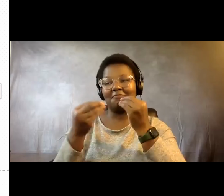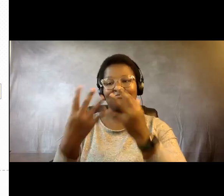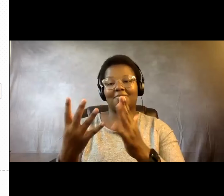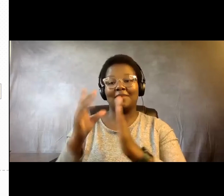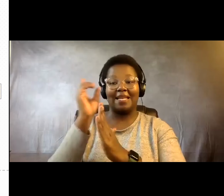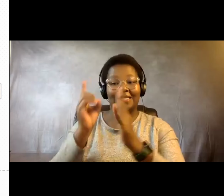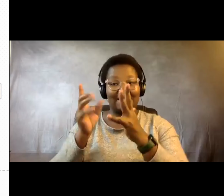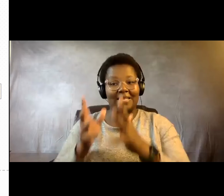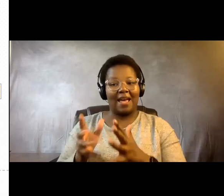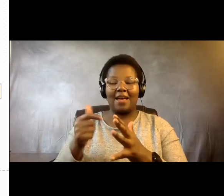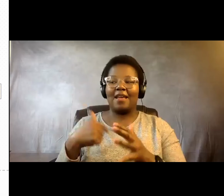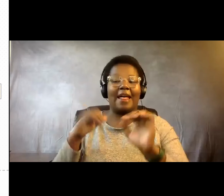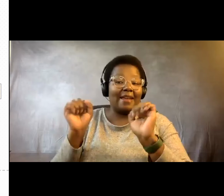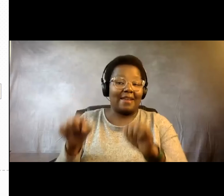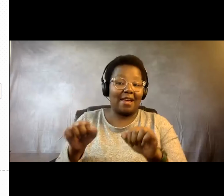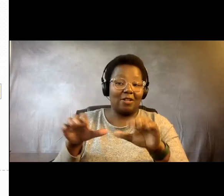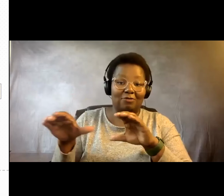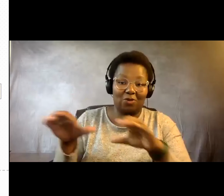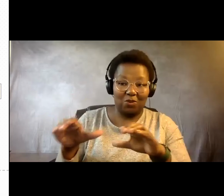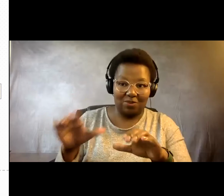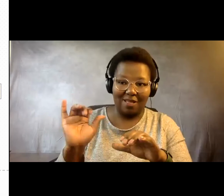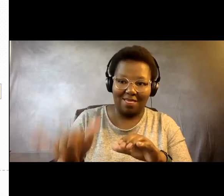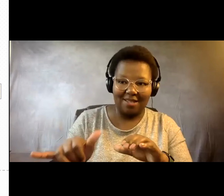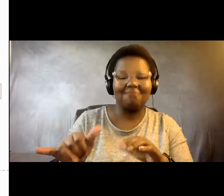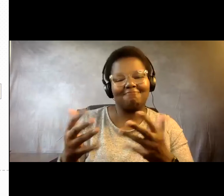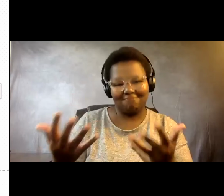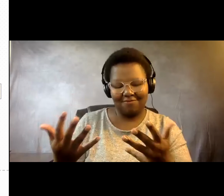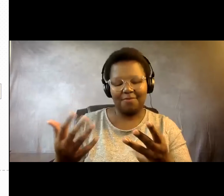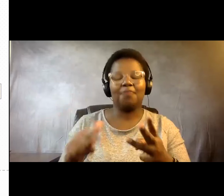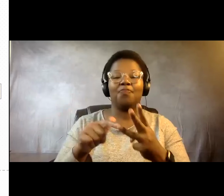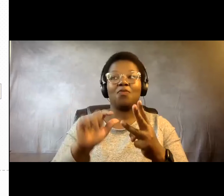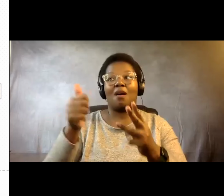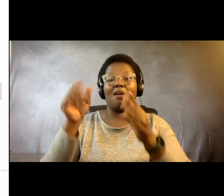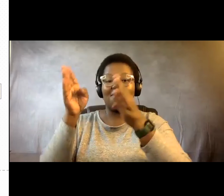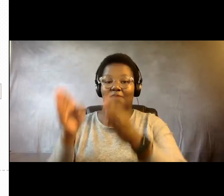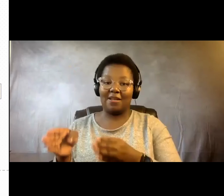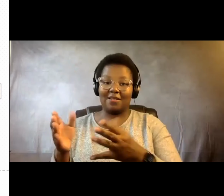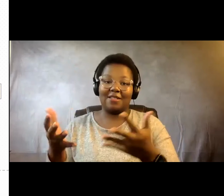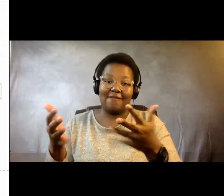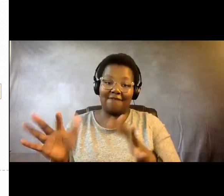but then should someone else document something? And I would say I have two answers for you.